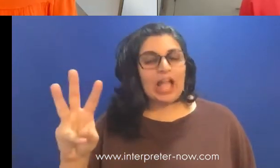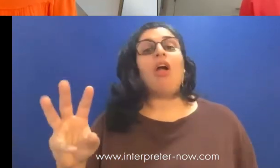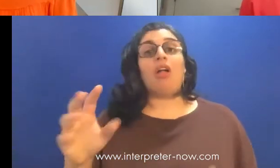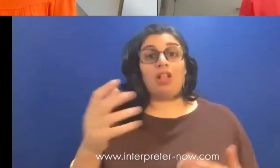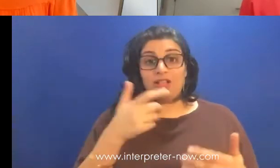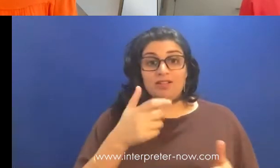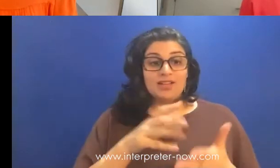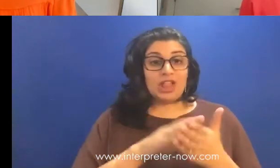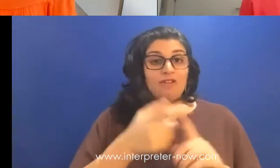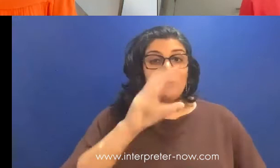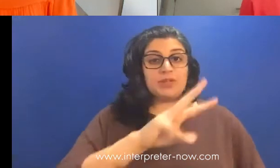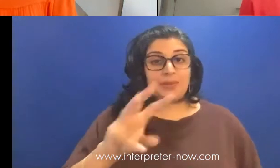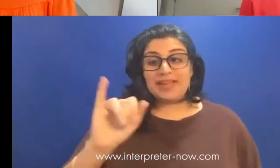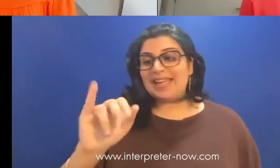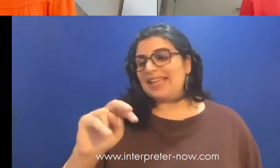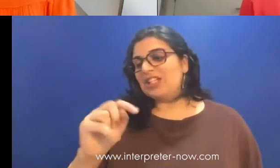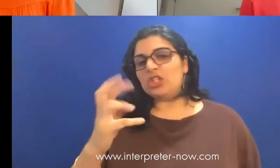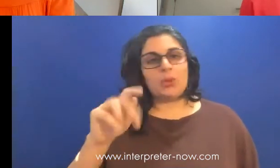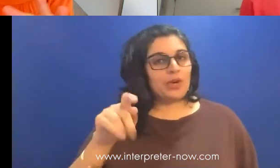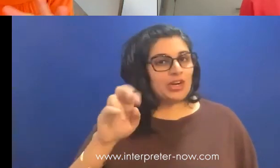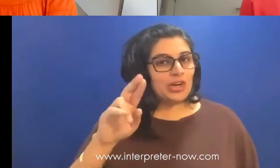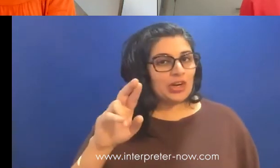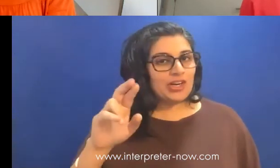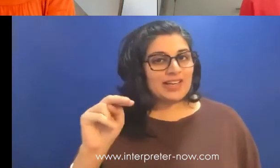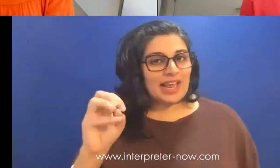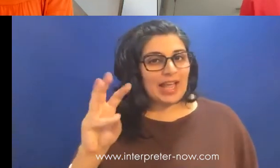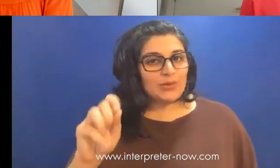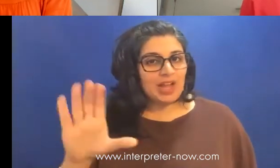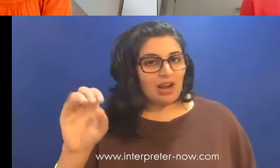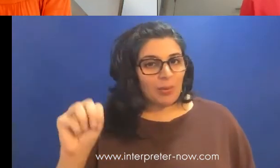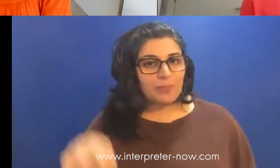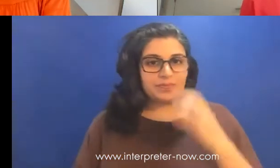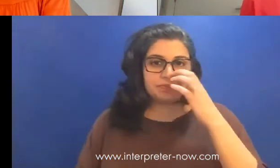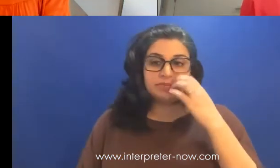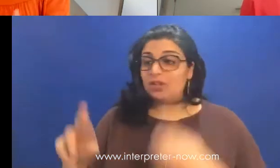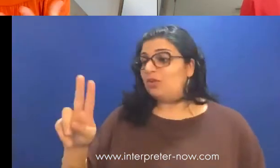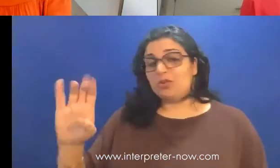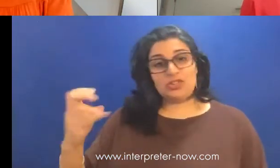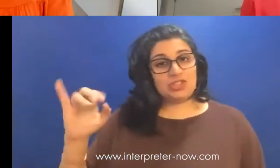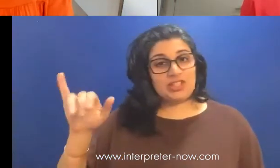Ruchika, first to get started, will you join me in describing ourselves for anybody who's